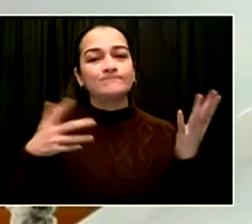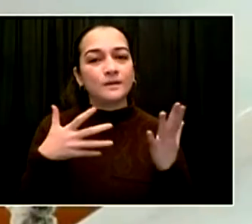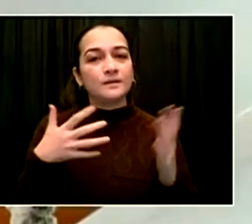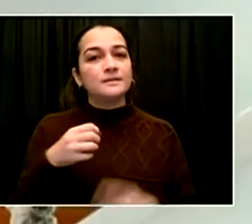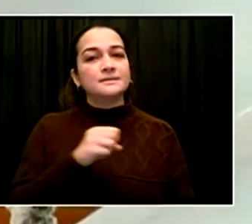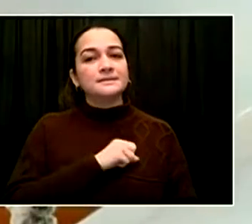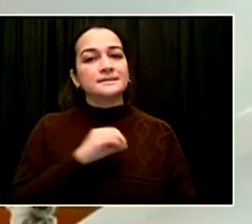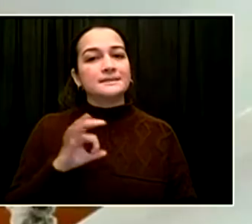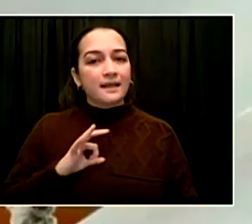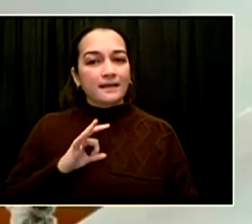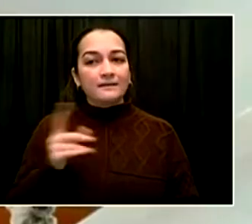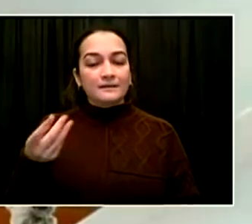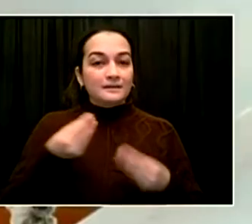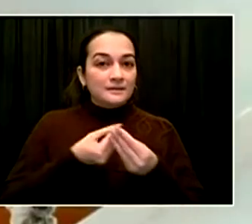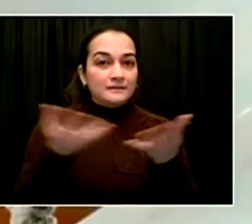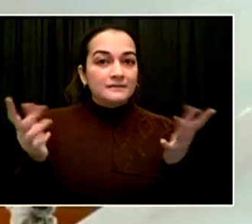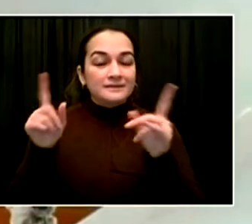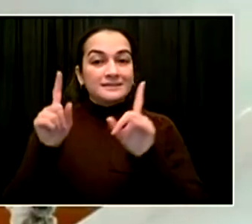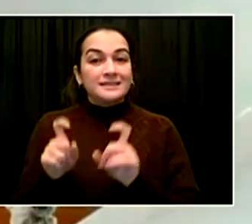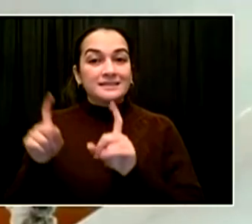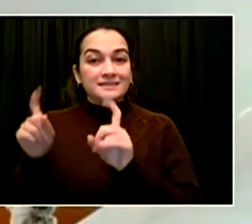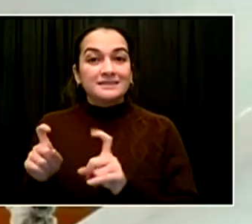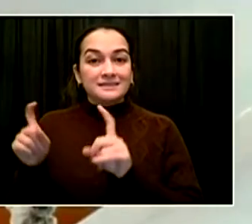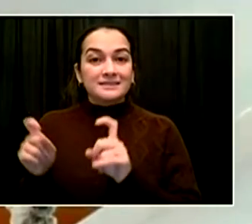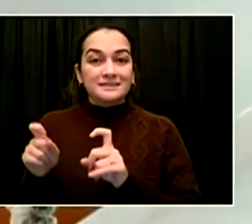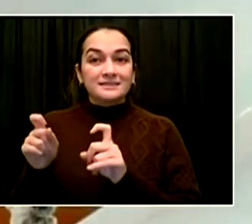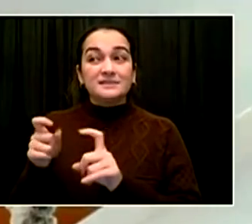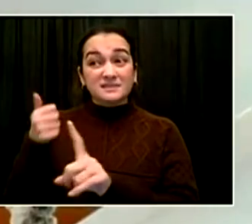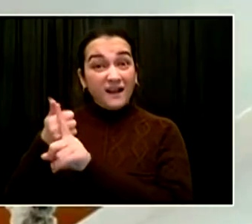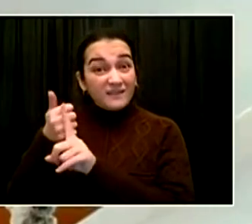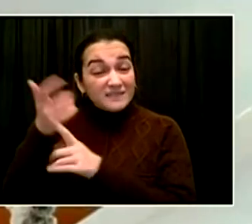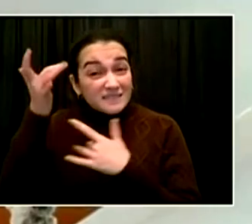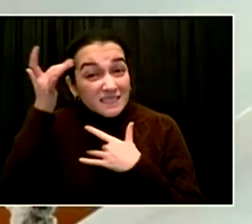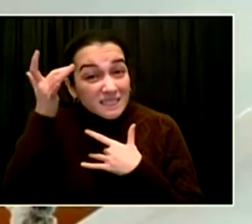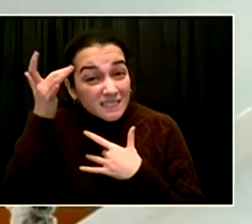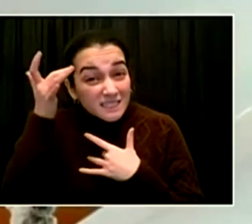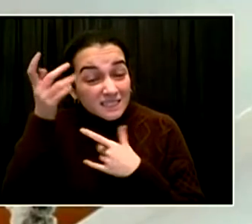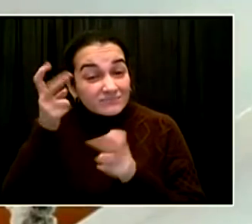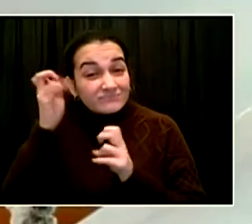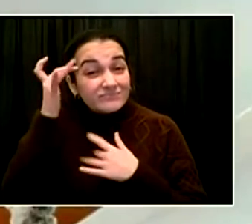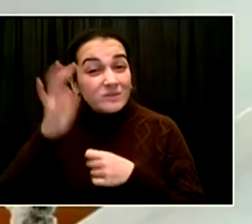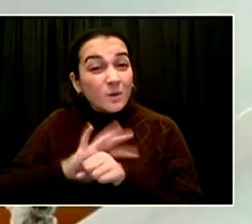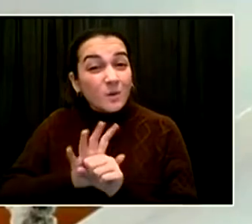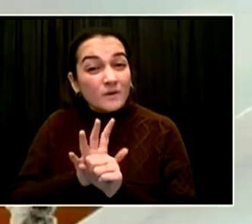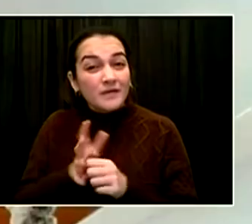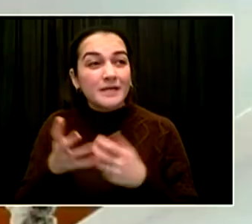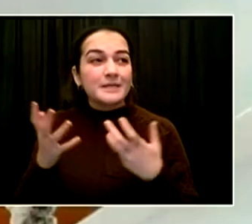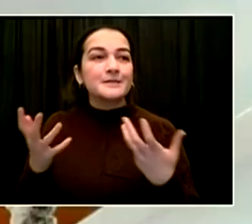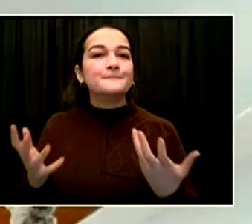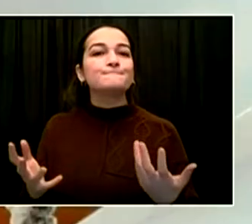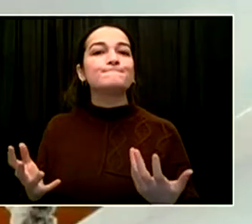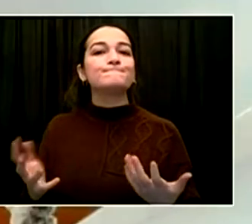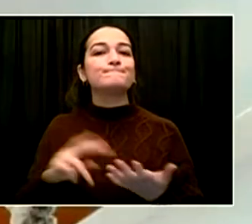MOVING FORWARD. WE HAVE TO QUICKLY ADAPT AND REACT AND OPENING THE SITES THIS MORNING. BUT IF YOU HAVE ANY OTHER